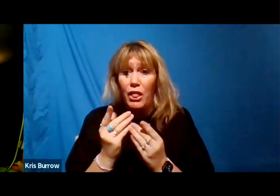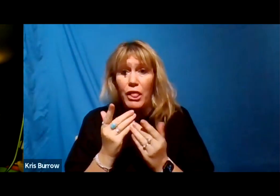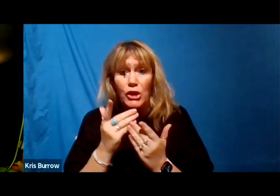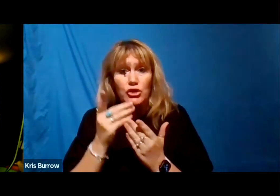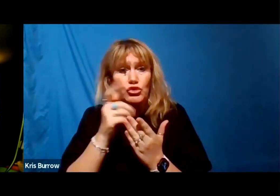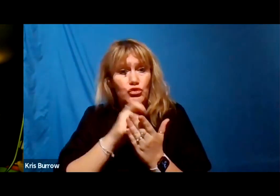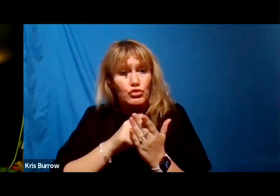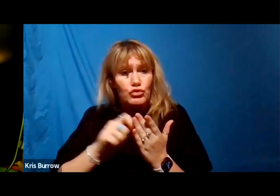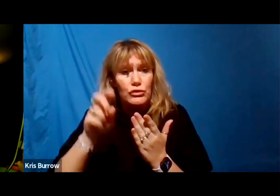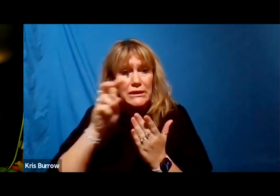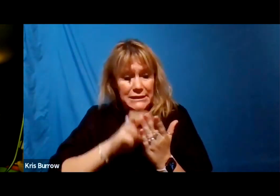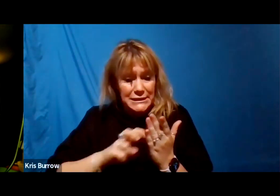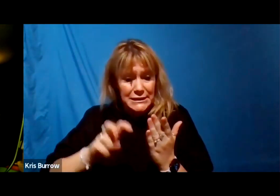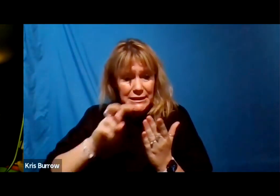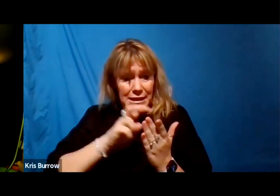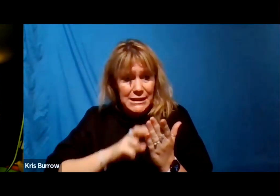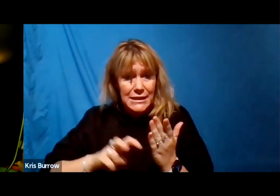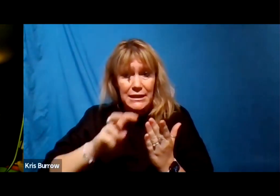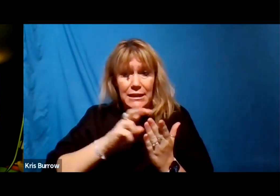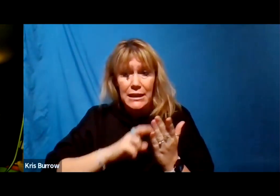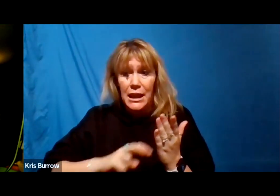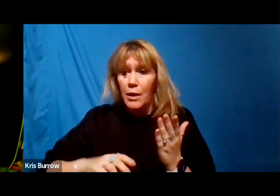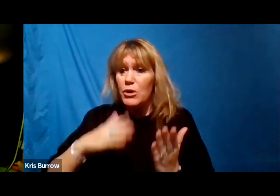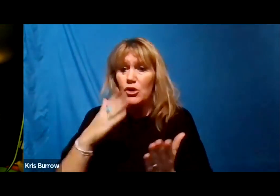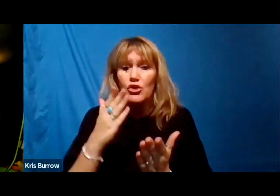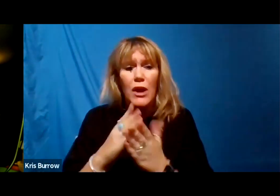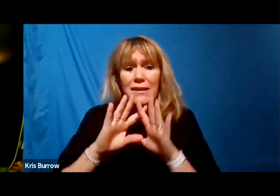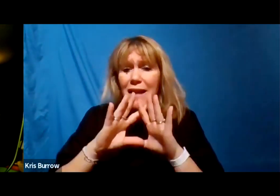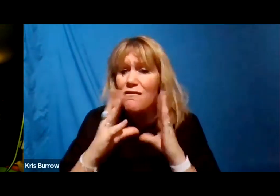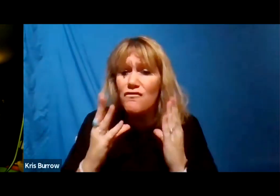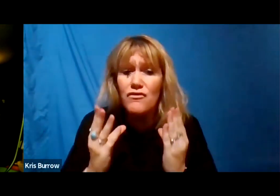So refusing nothing in my melancholy.